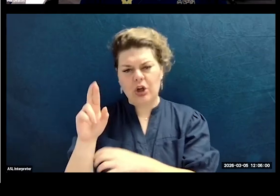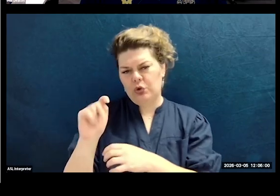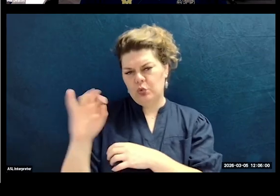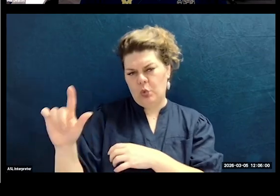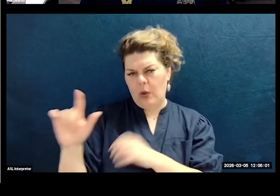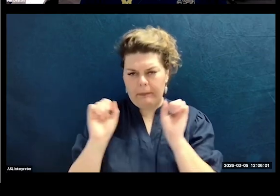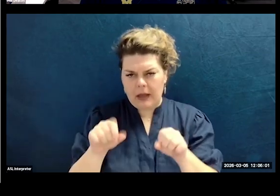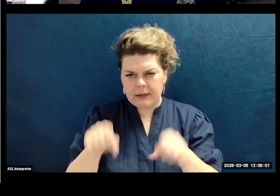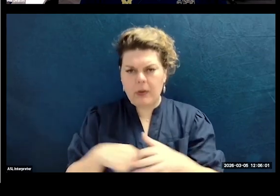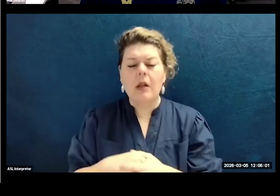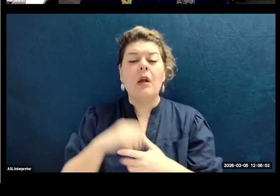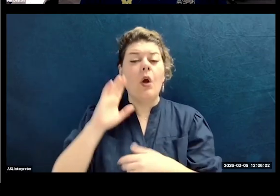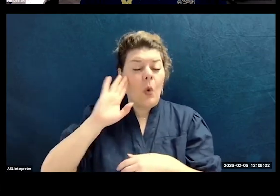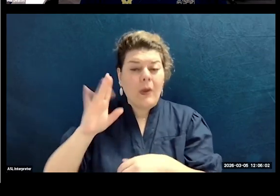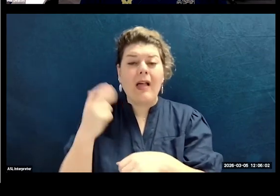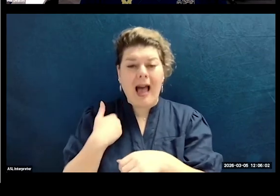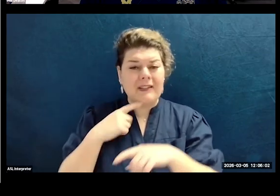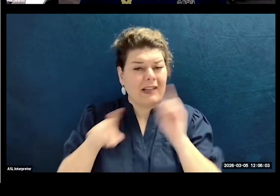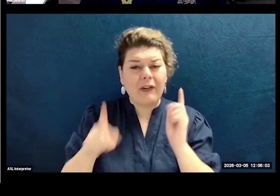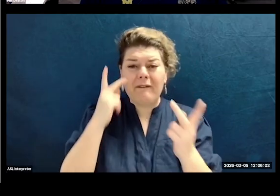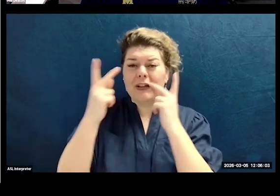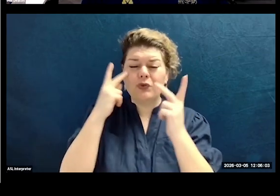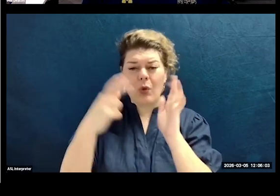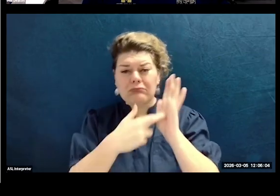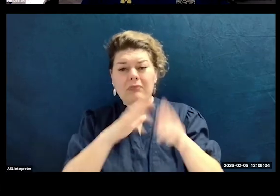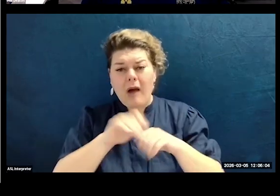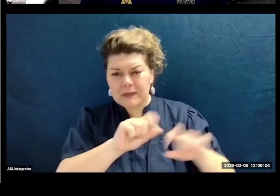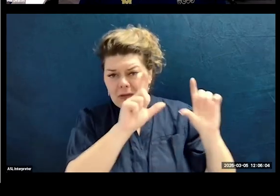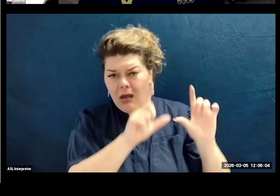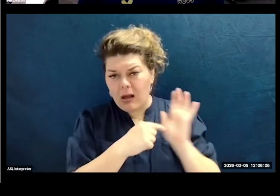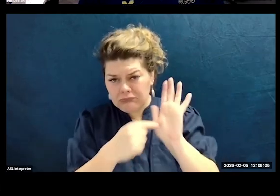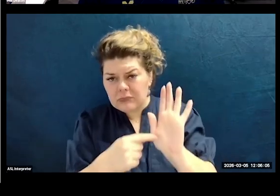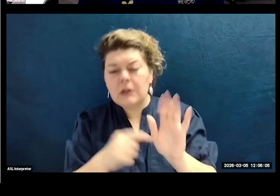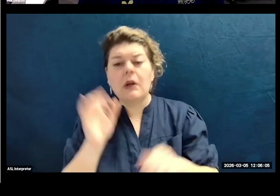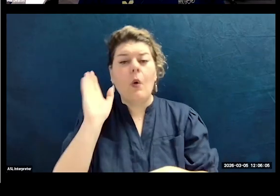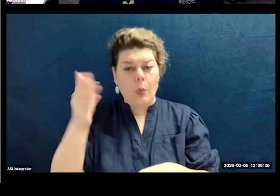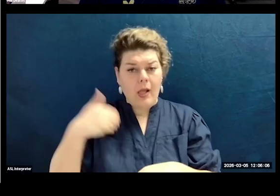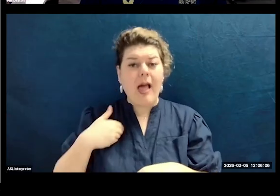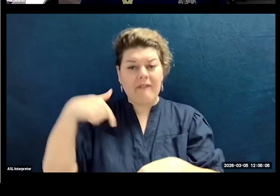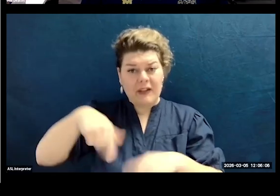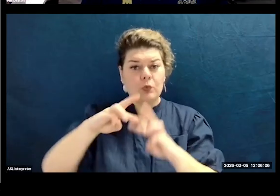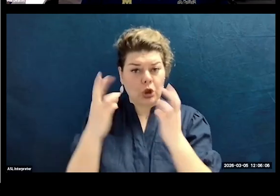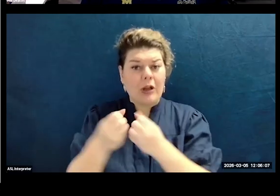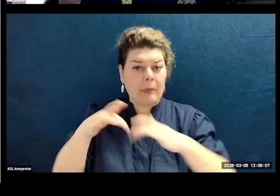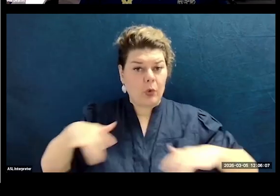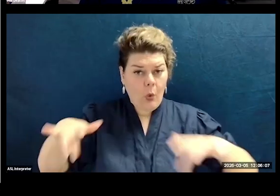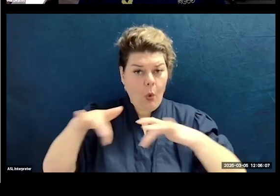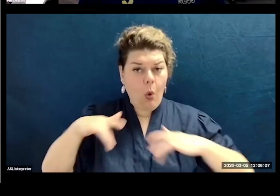with visual references included on the slides. There will be a recording of this workshop available for later viewing.